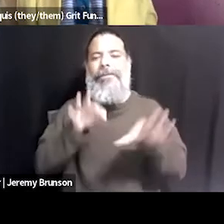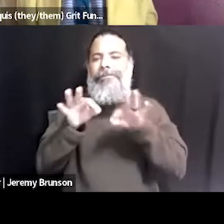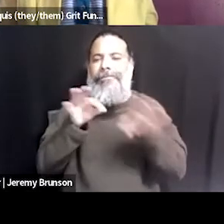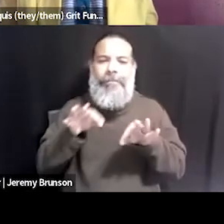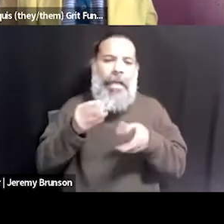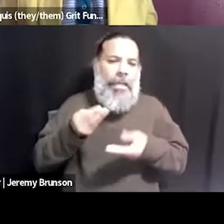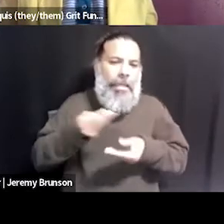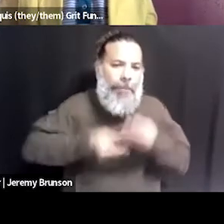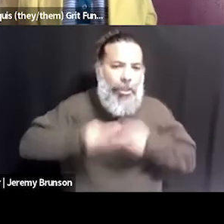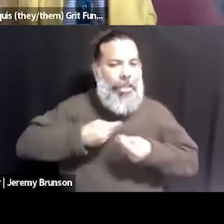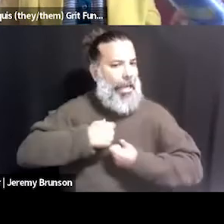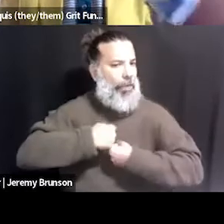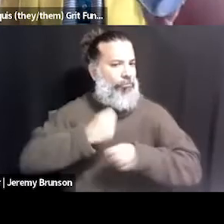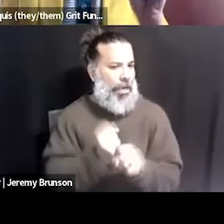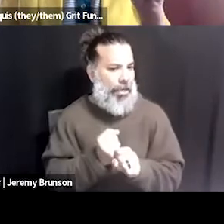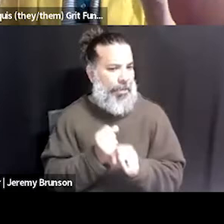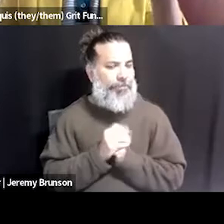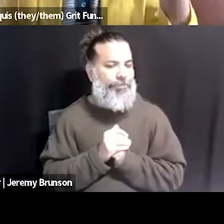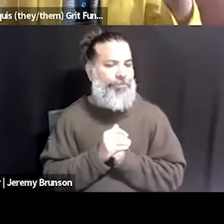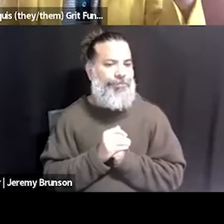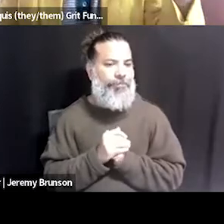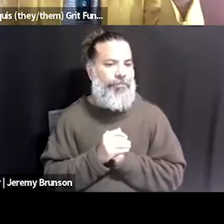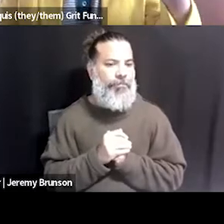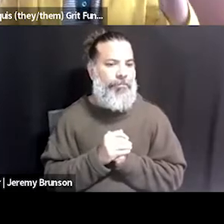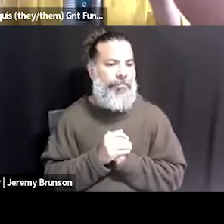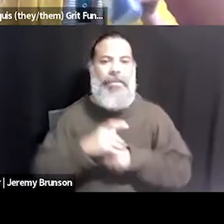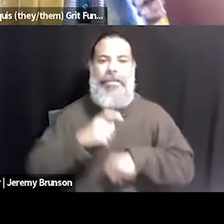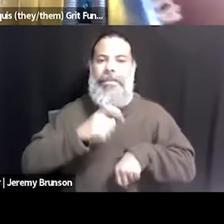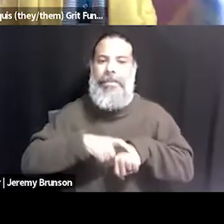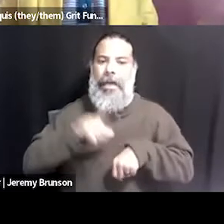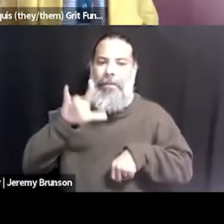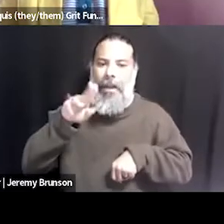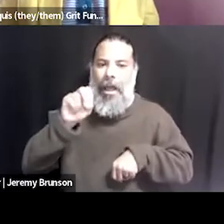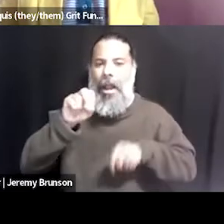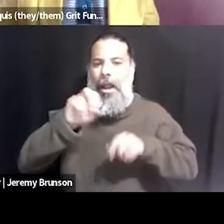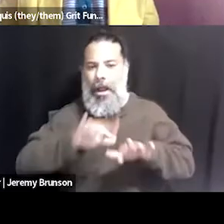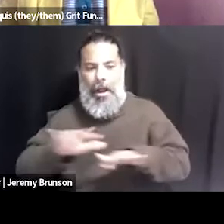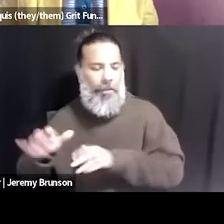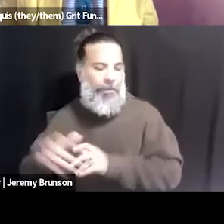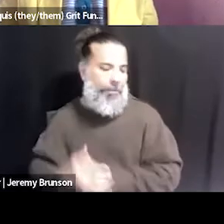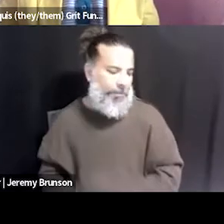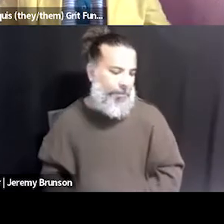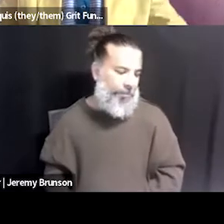I made and timeline and what not.